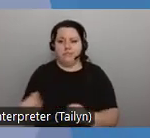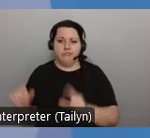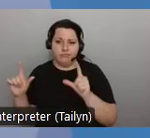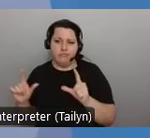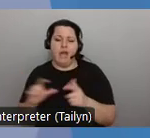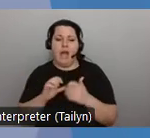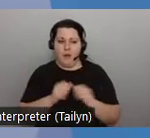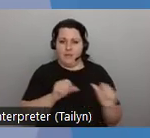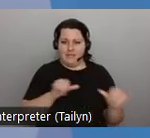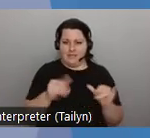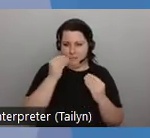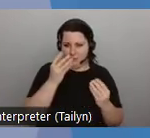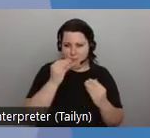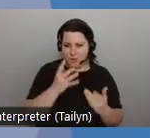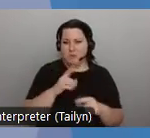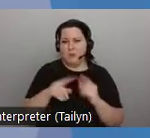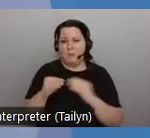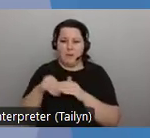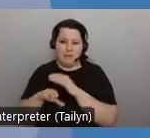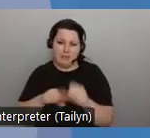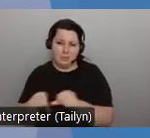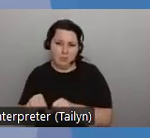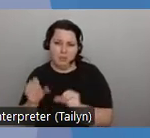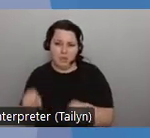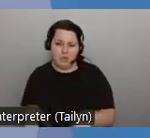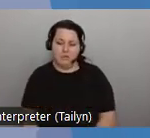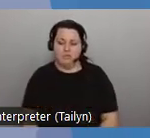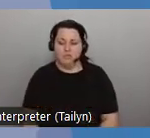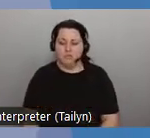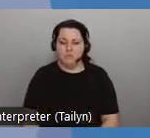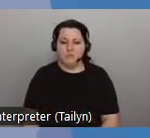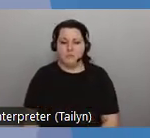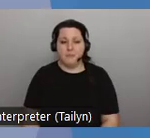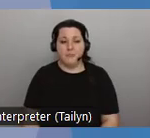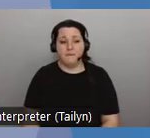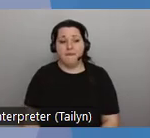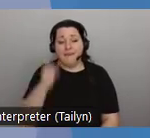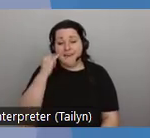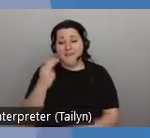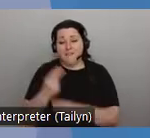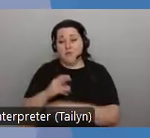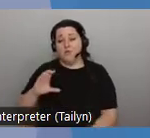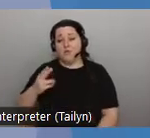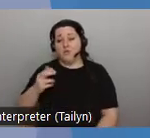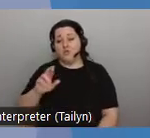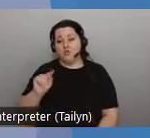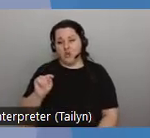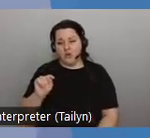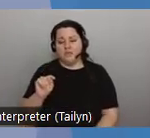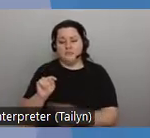an alternative available elsewhere you can link to did tell people, "here's a way to get this information in a